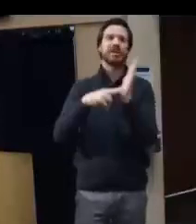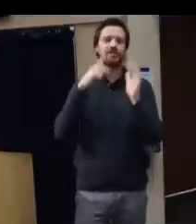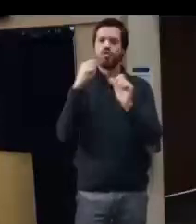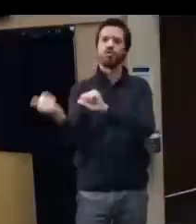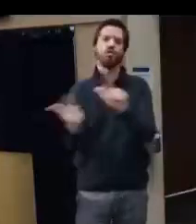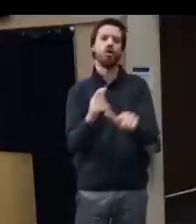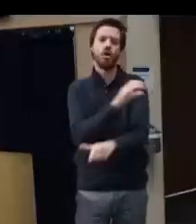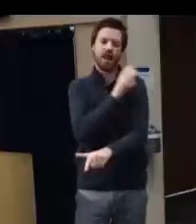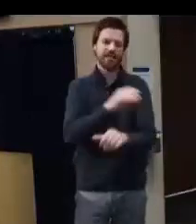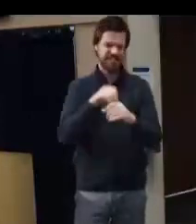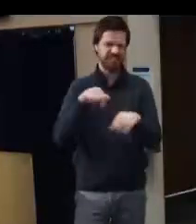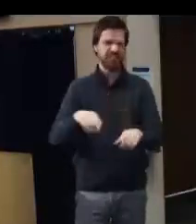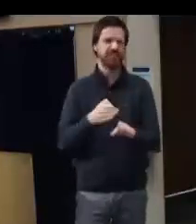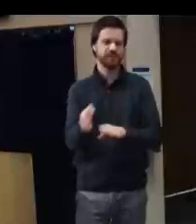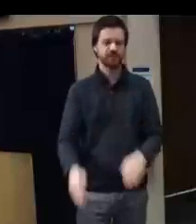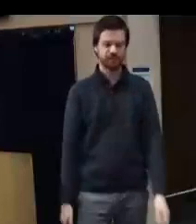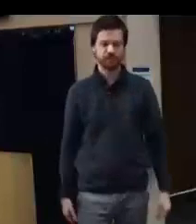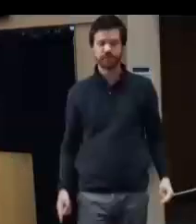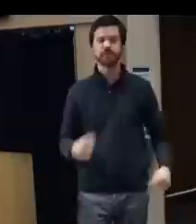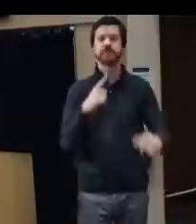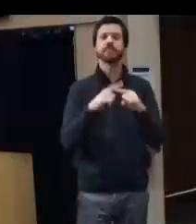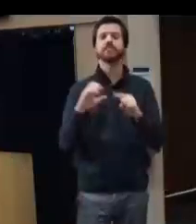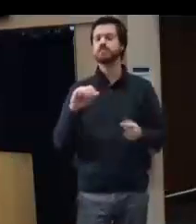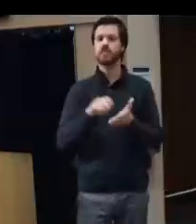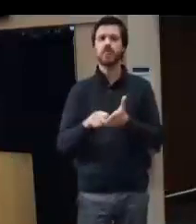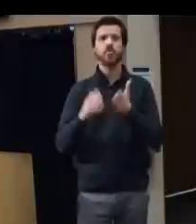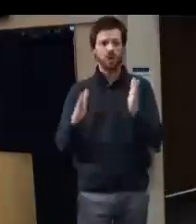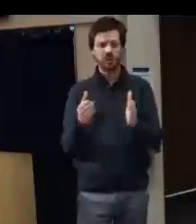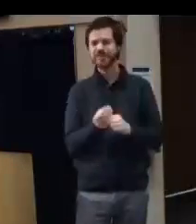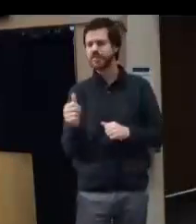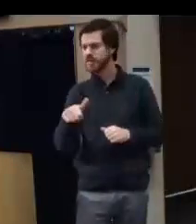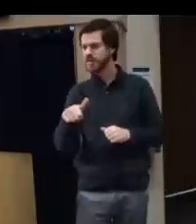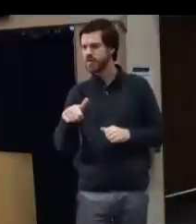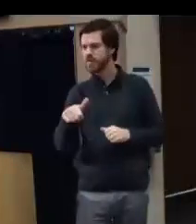in the field um she has also been a co-author on several other scientific statements and position